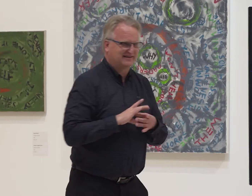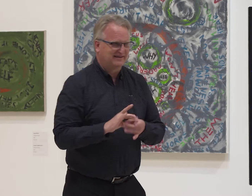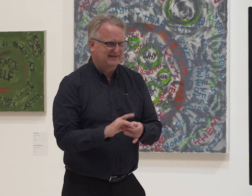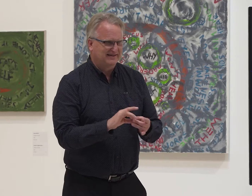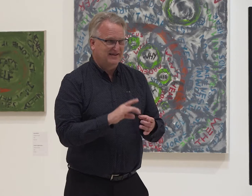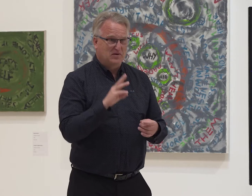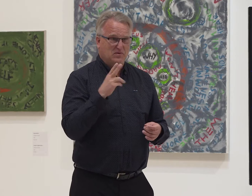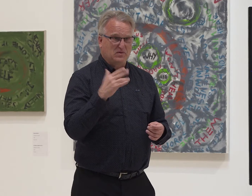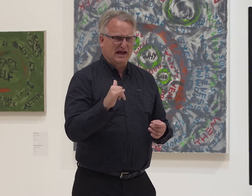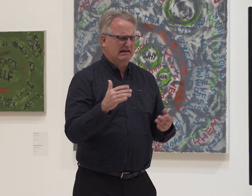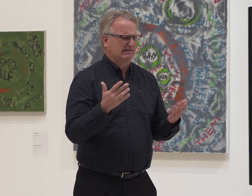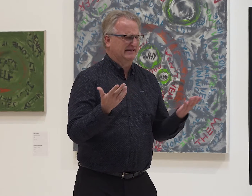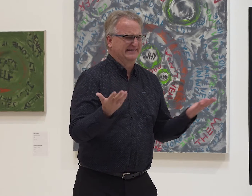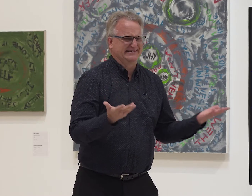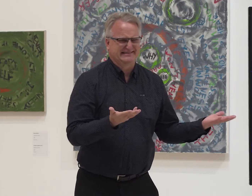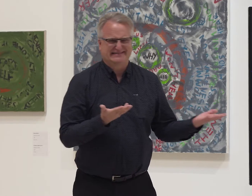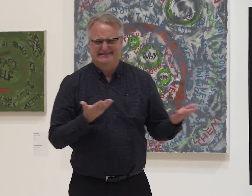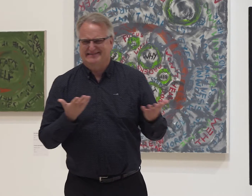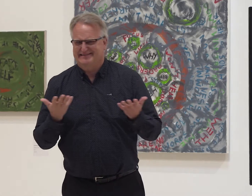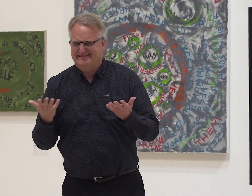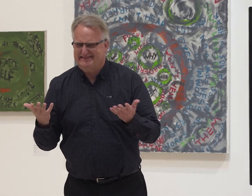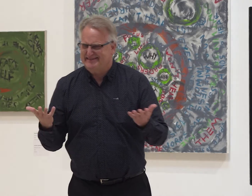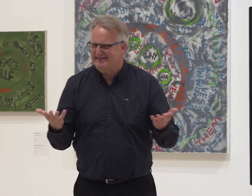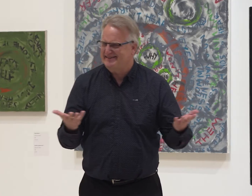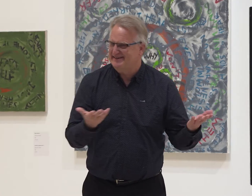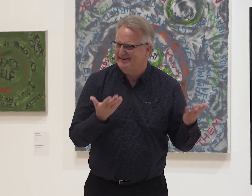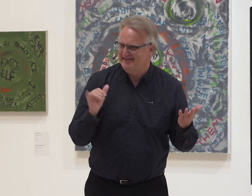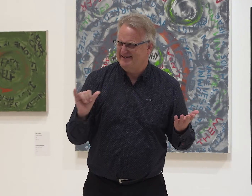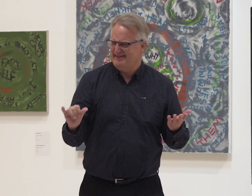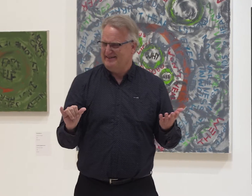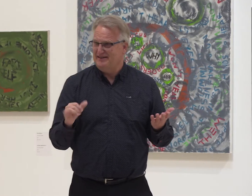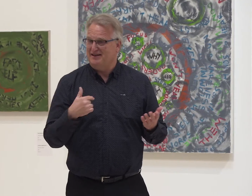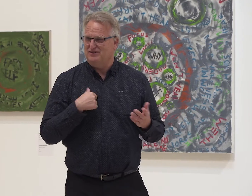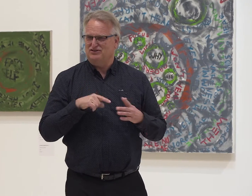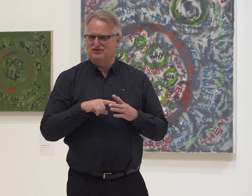and we talk about that. But never do we get to the level of why.